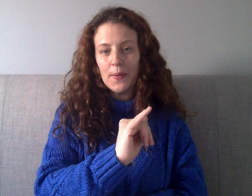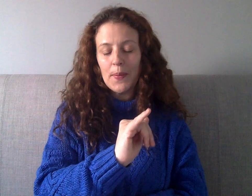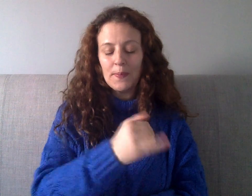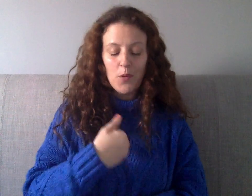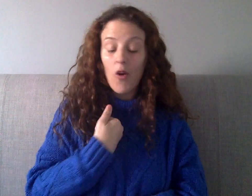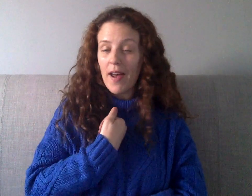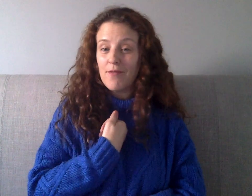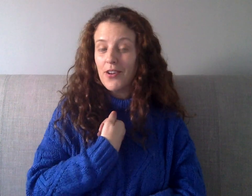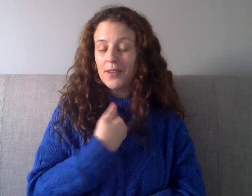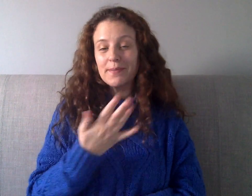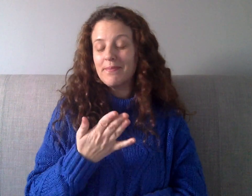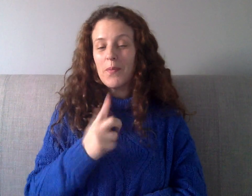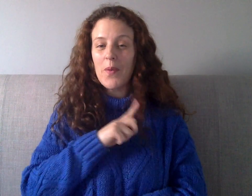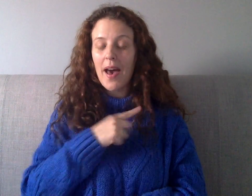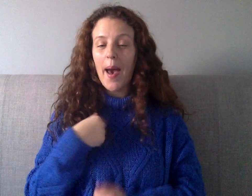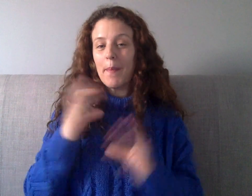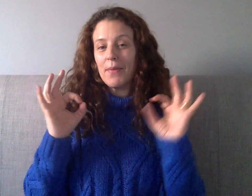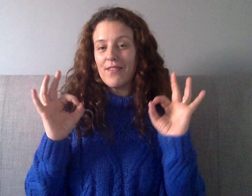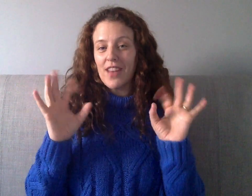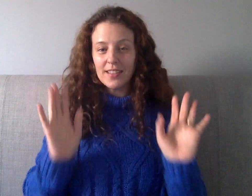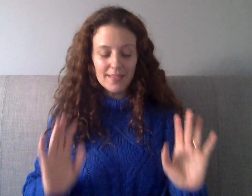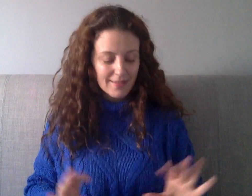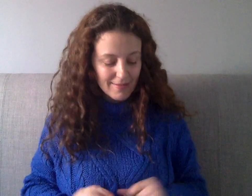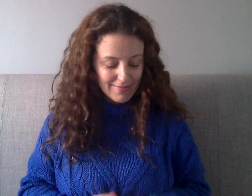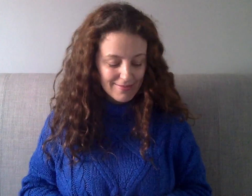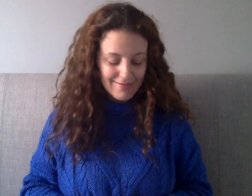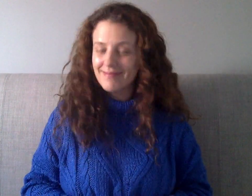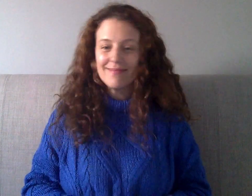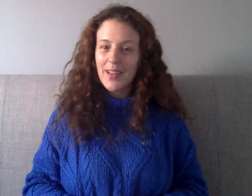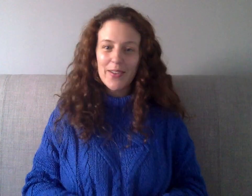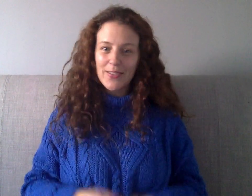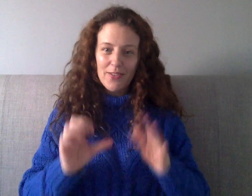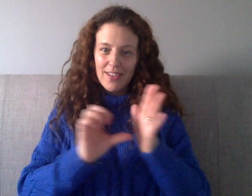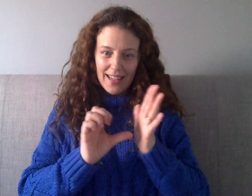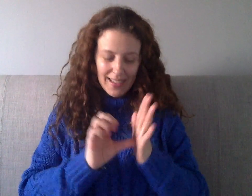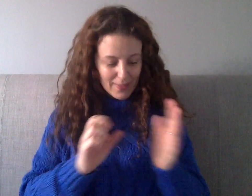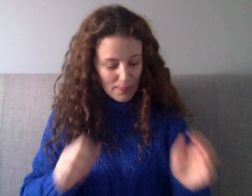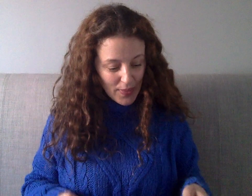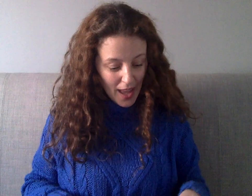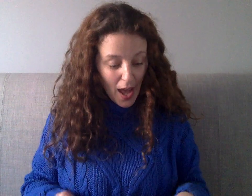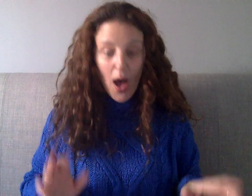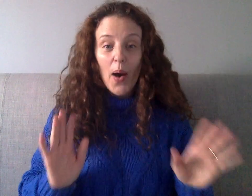Or I'm wrong, I'm perfect, no not really.